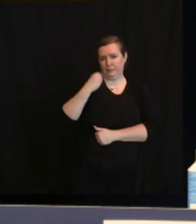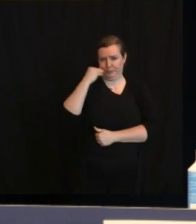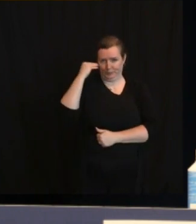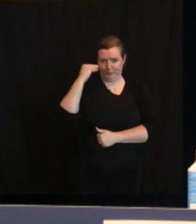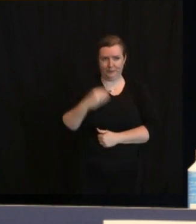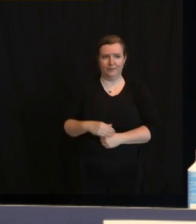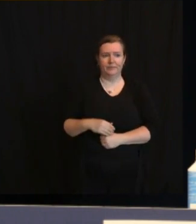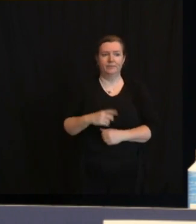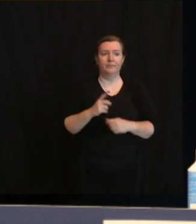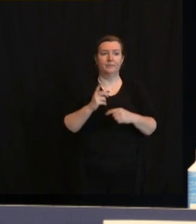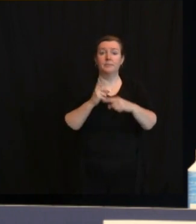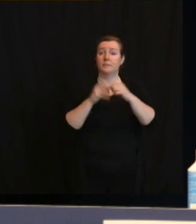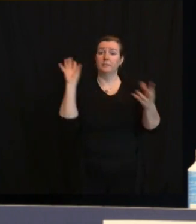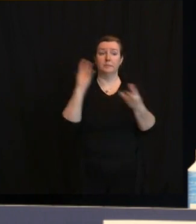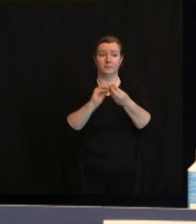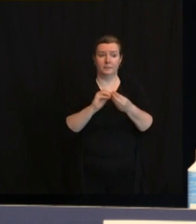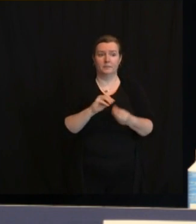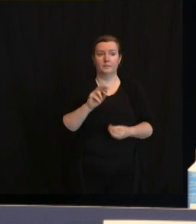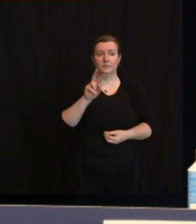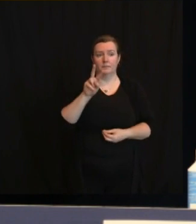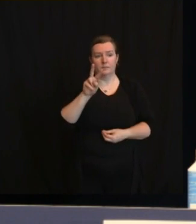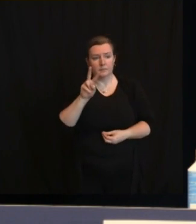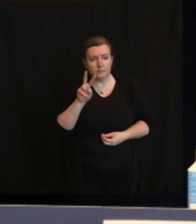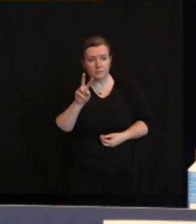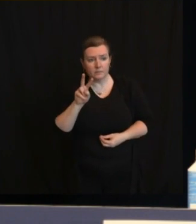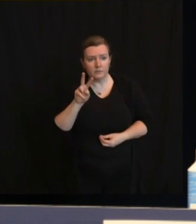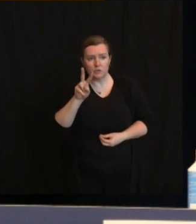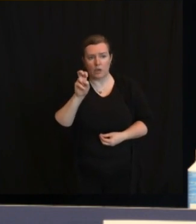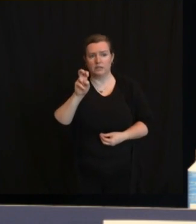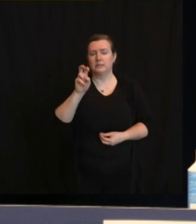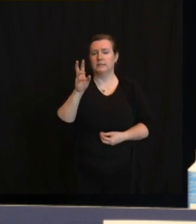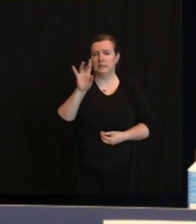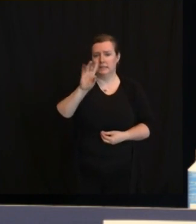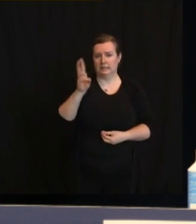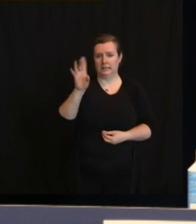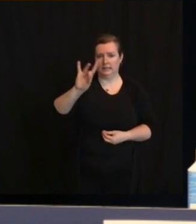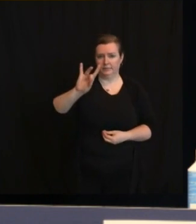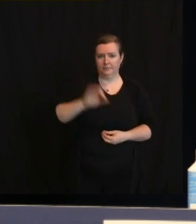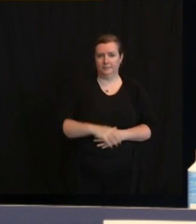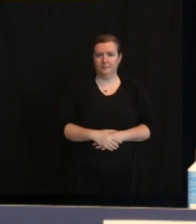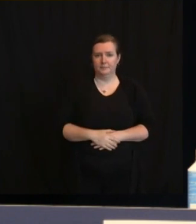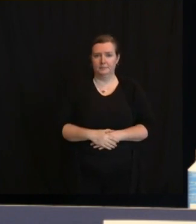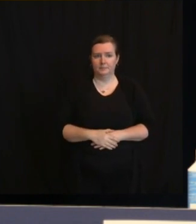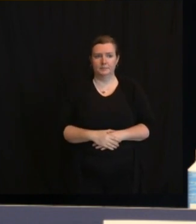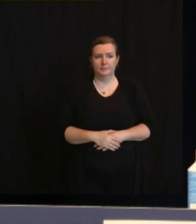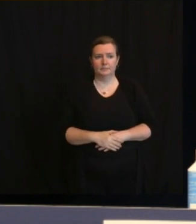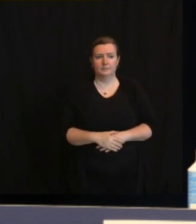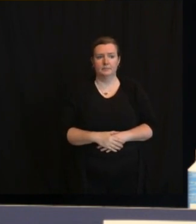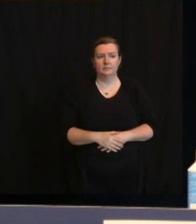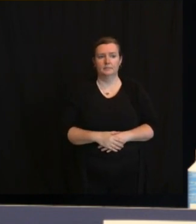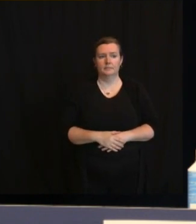CASE. AT THE STATE VETERANS HOMES THERE HAVE BEEN 268 RESIDENTS